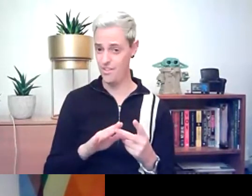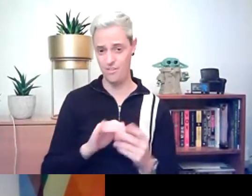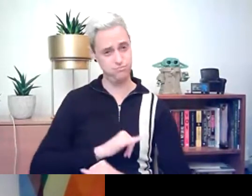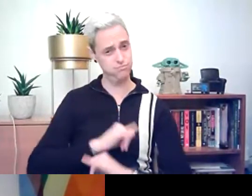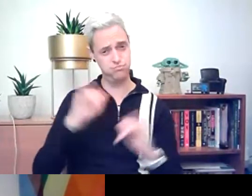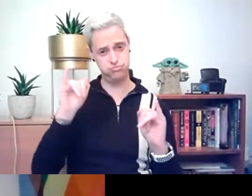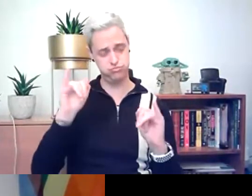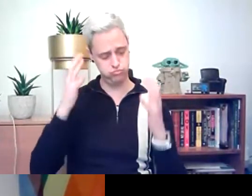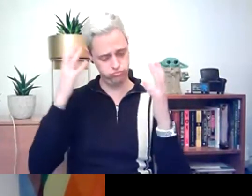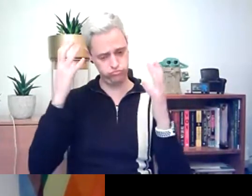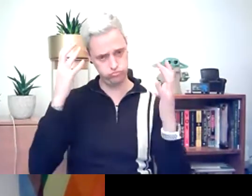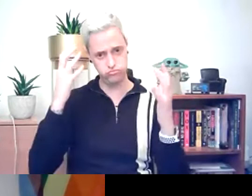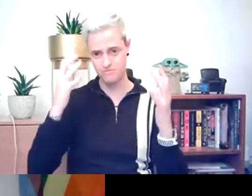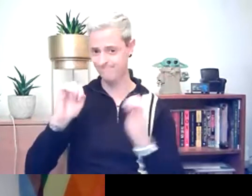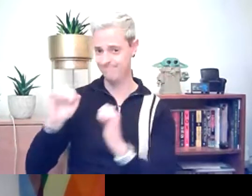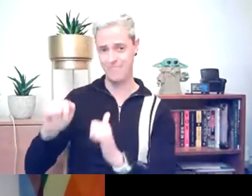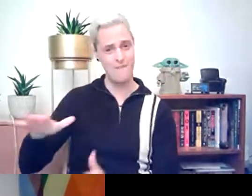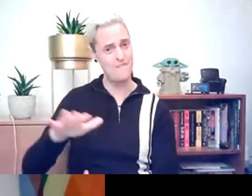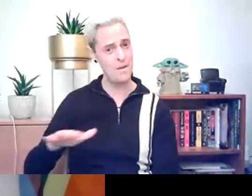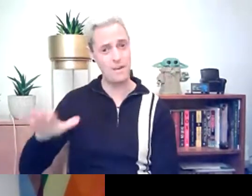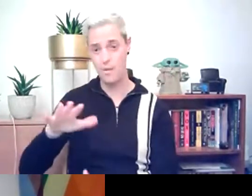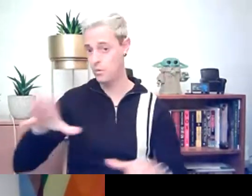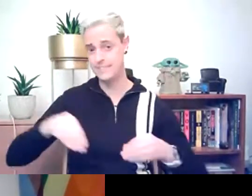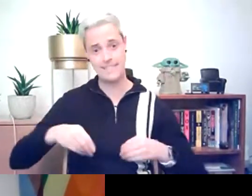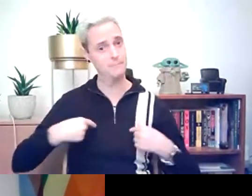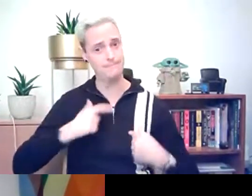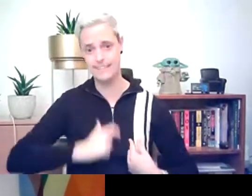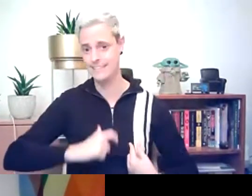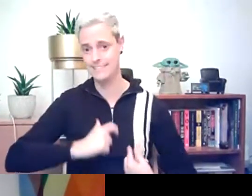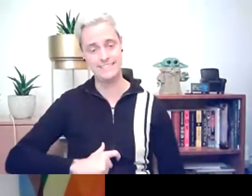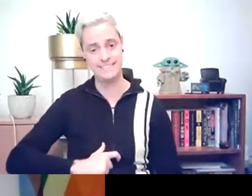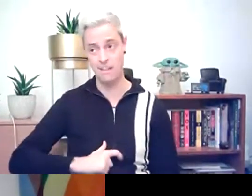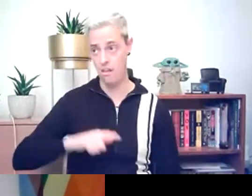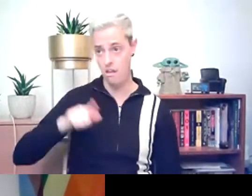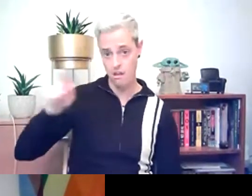not accepting my identity and mom constantly 18:50:44 Miss gender me a hospital appointments.